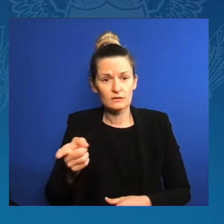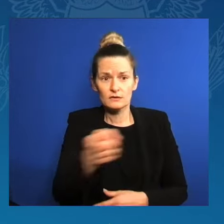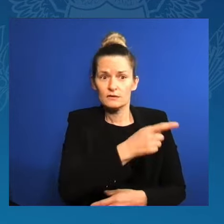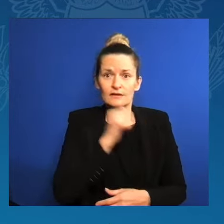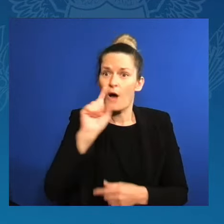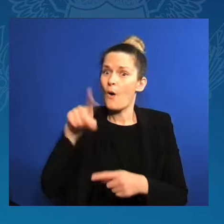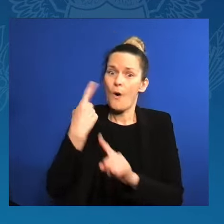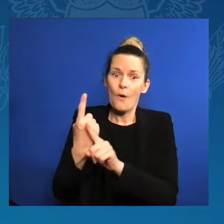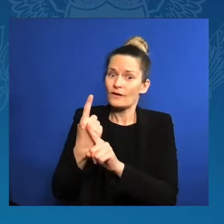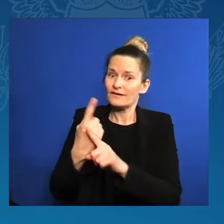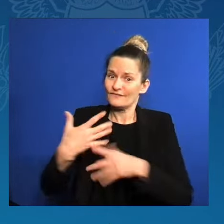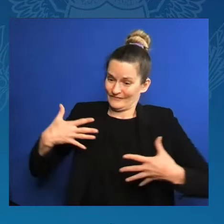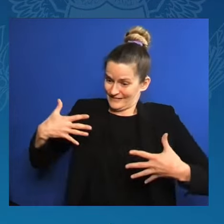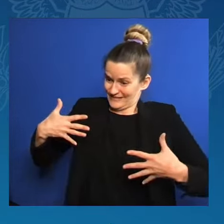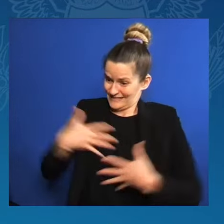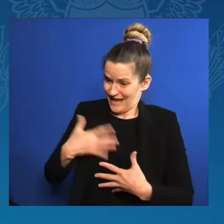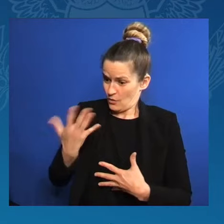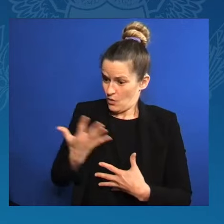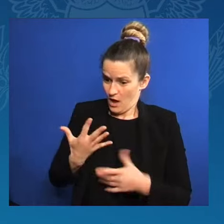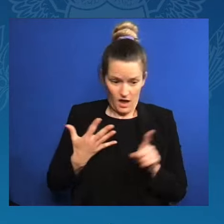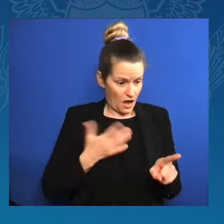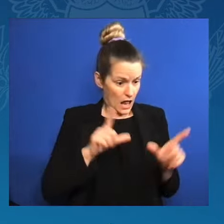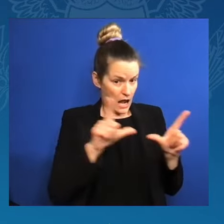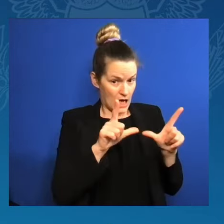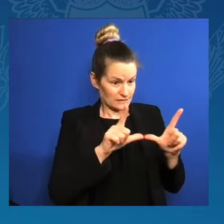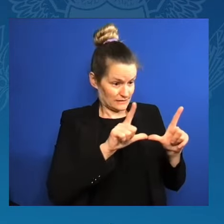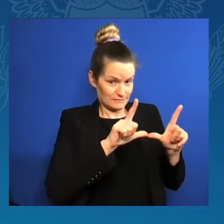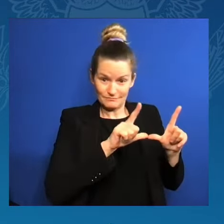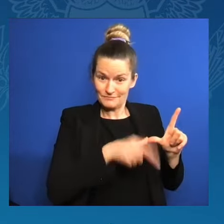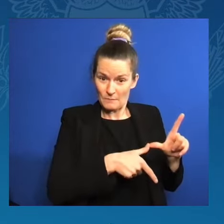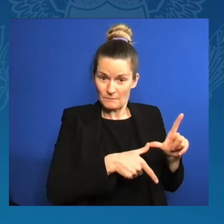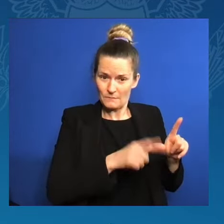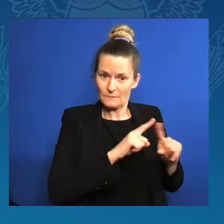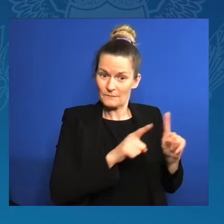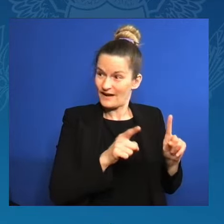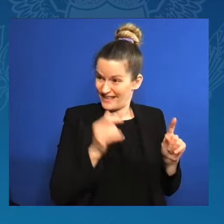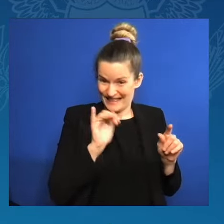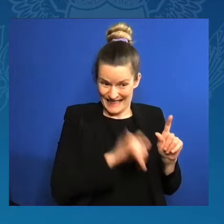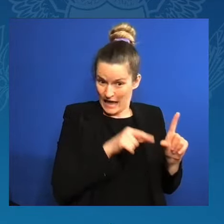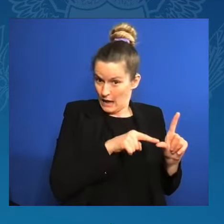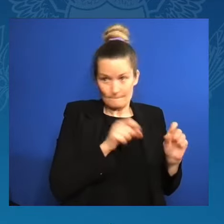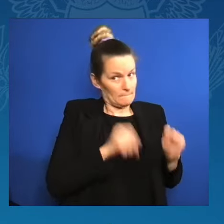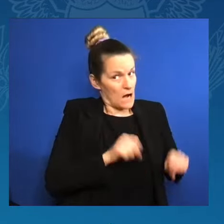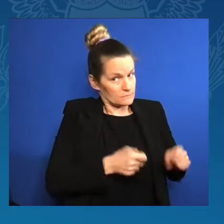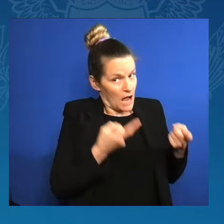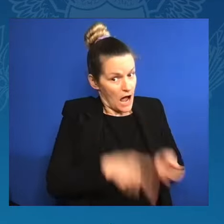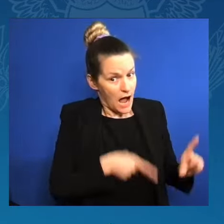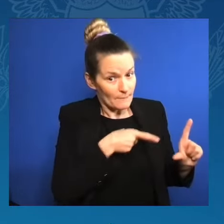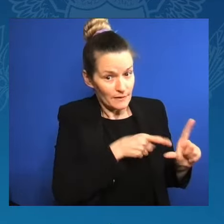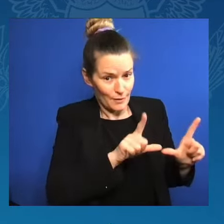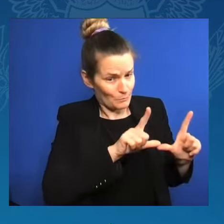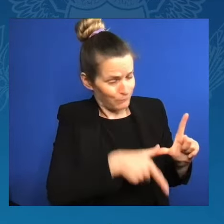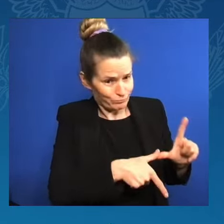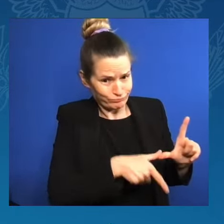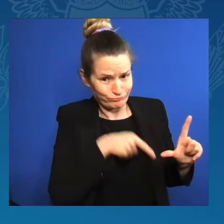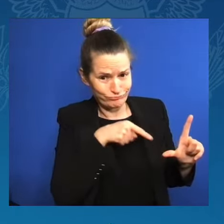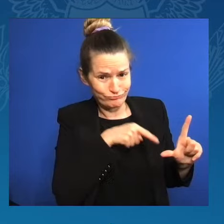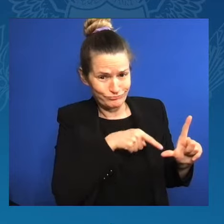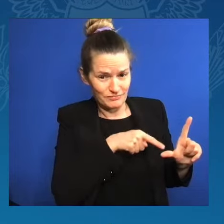which they might. These medical professionals -- people who have dedicated themselves to the care of perfect strangers --